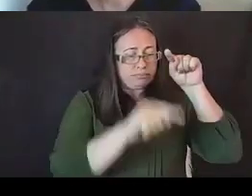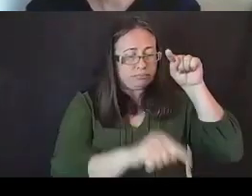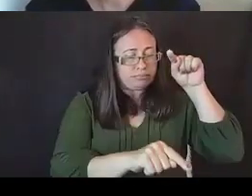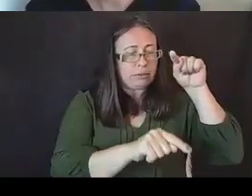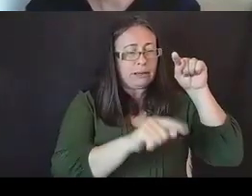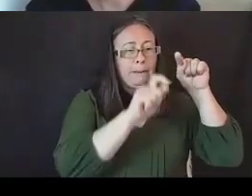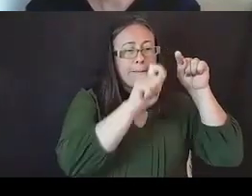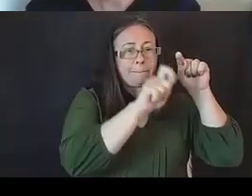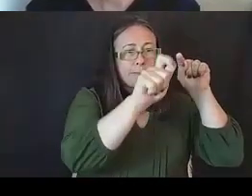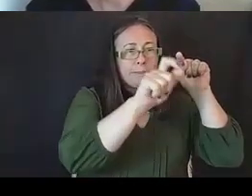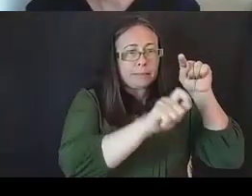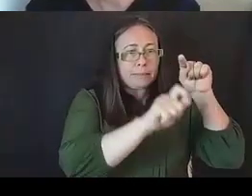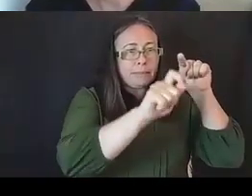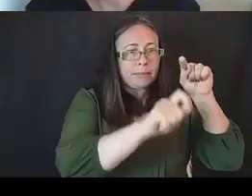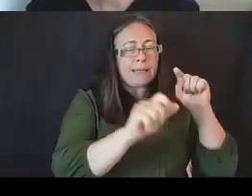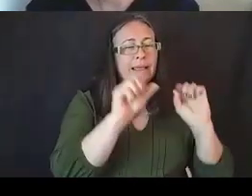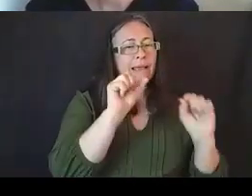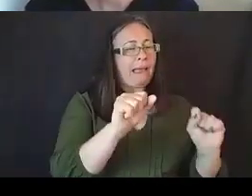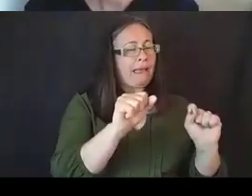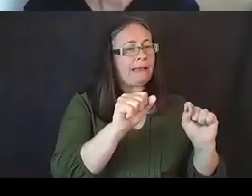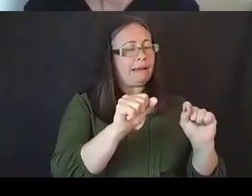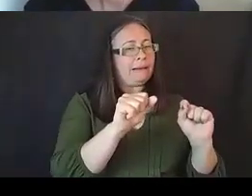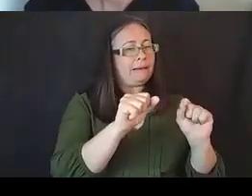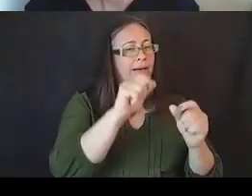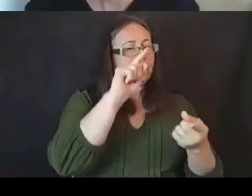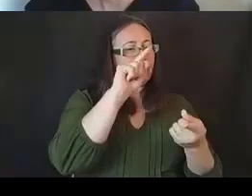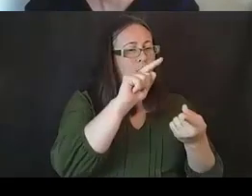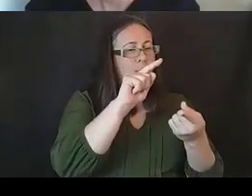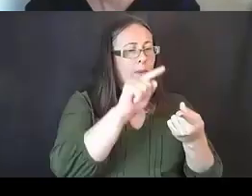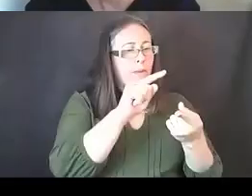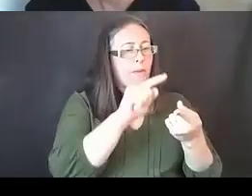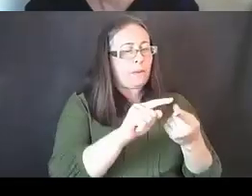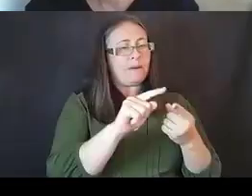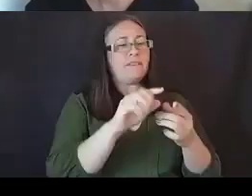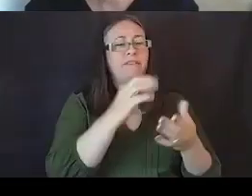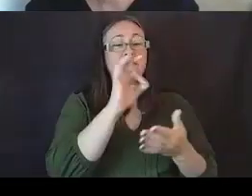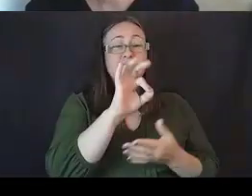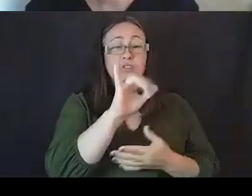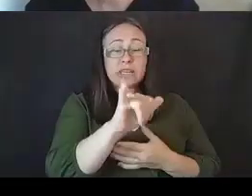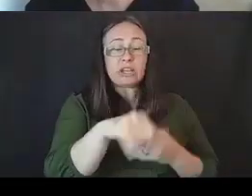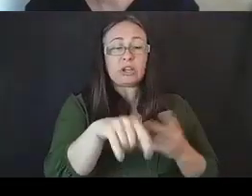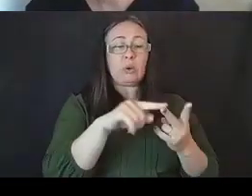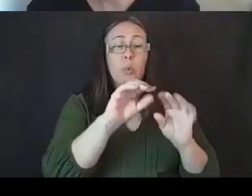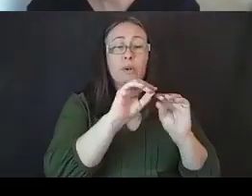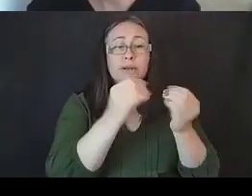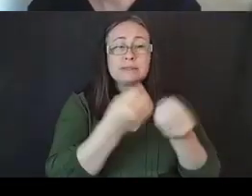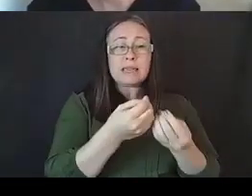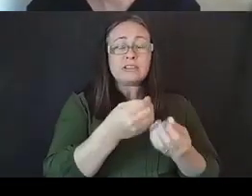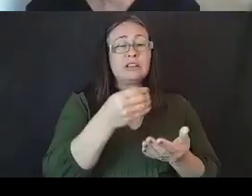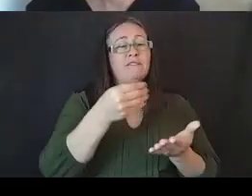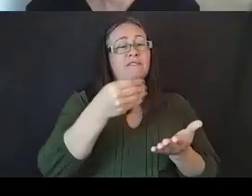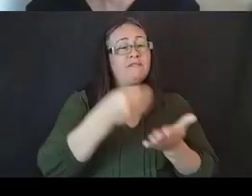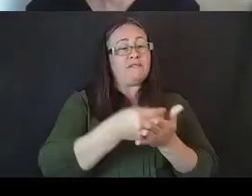and easily narrow down by fiscal year organization, funding agencies, and other details,